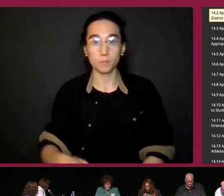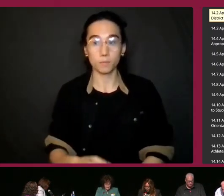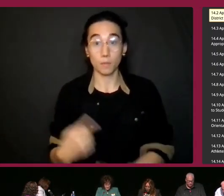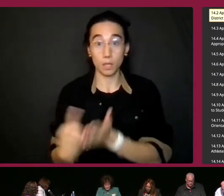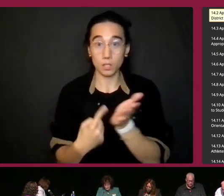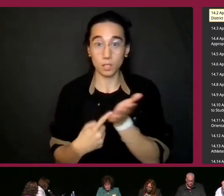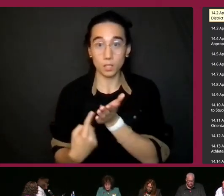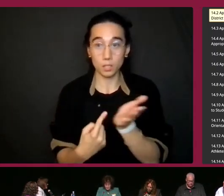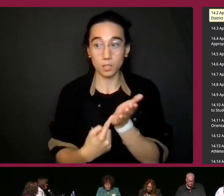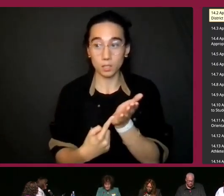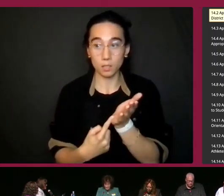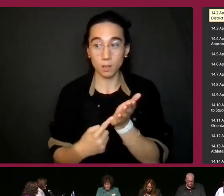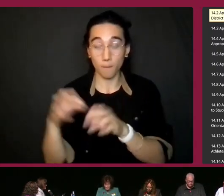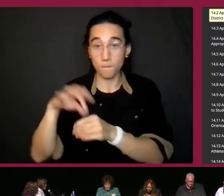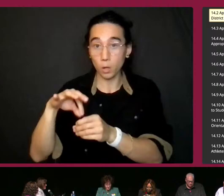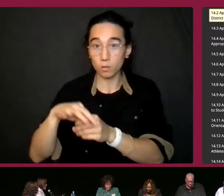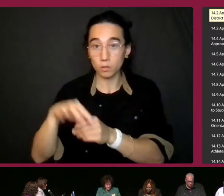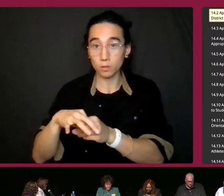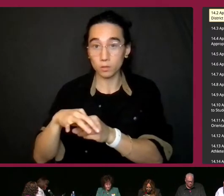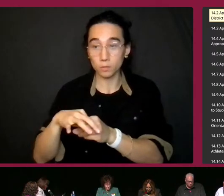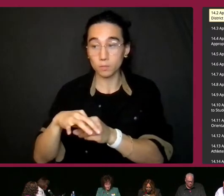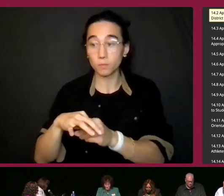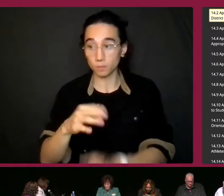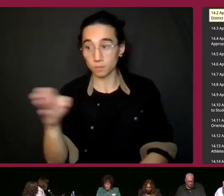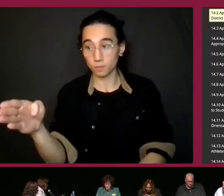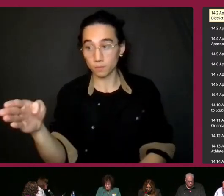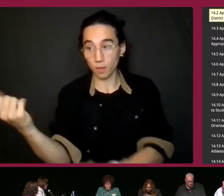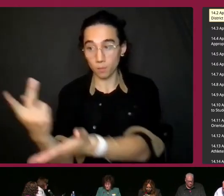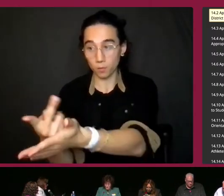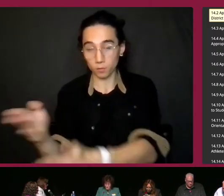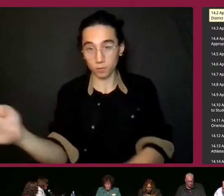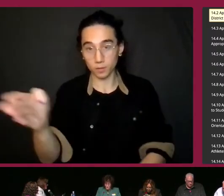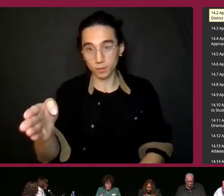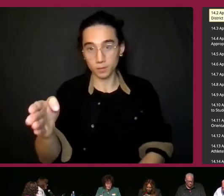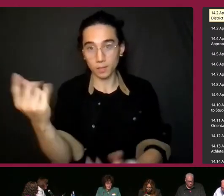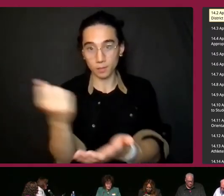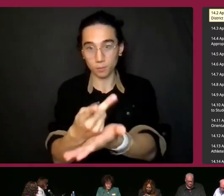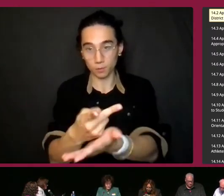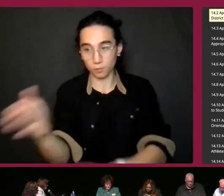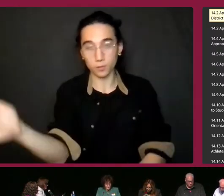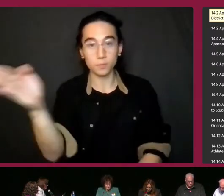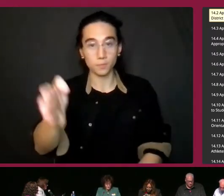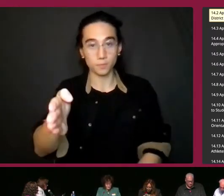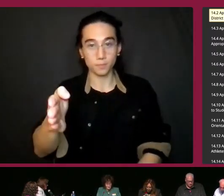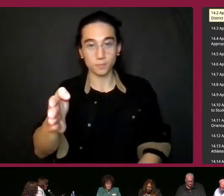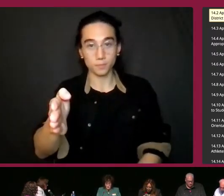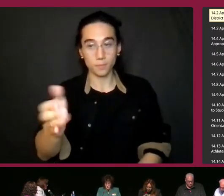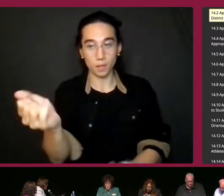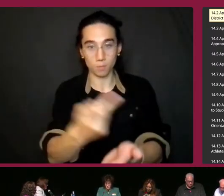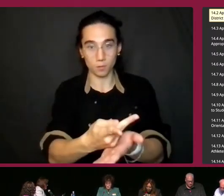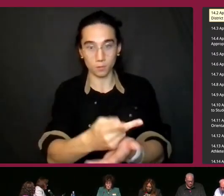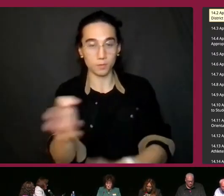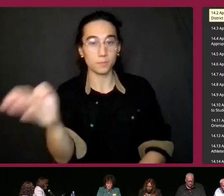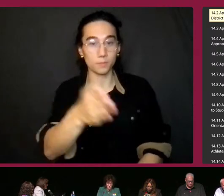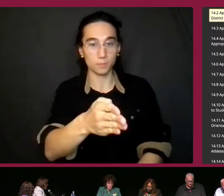Vote. Student Trustee Rivera? Approved. Trustee Gaines? Approved. Trustee Rives? Yes. Trustee Buffalo? Yes.